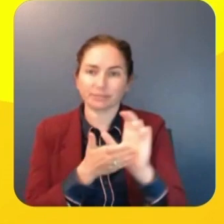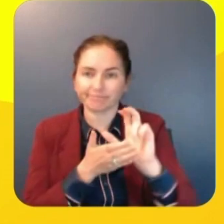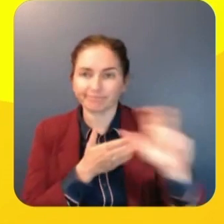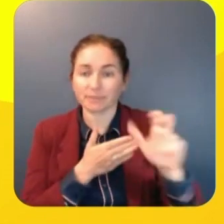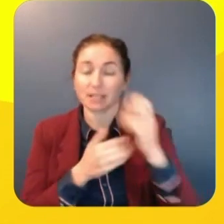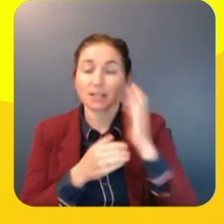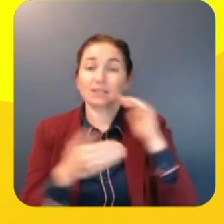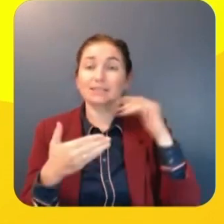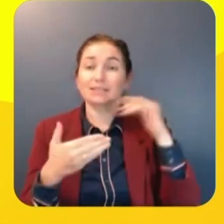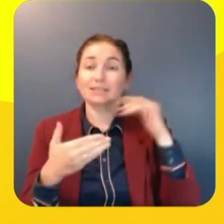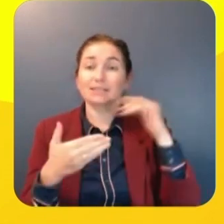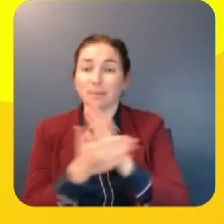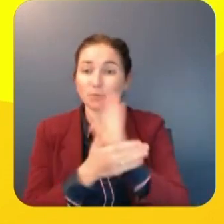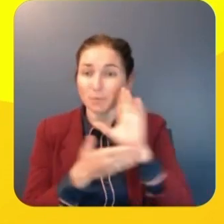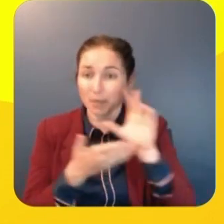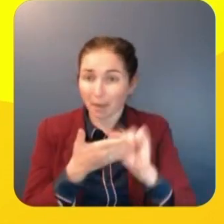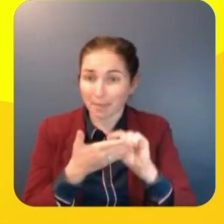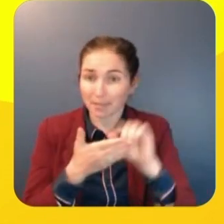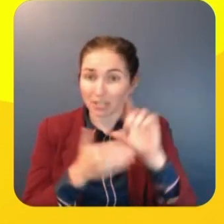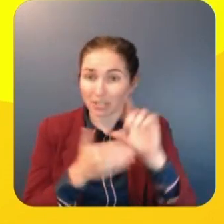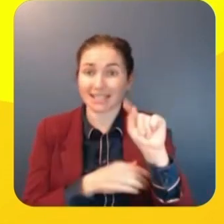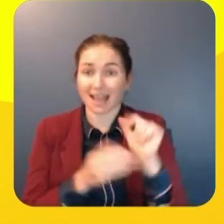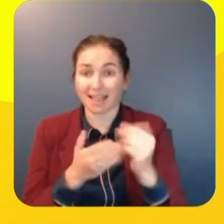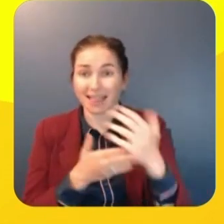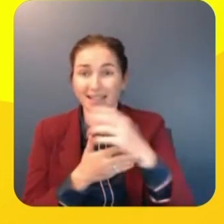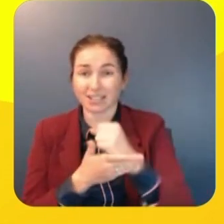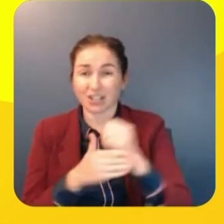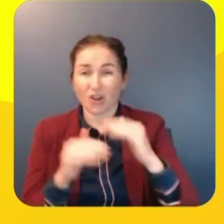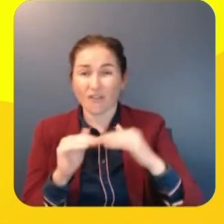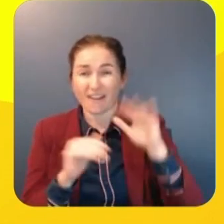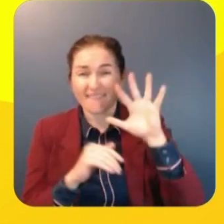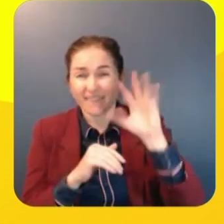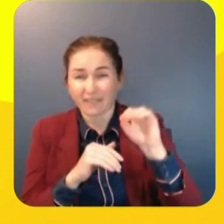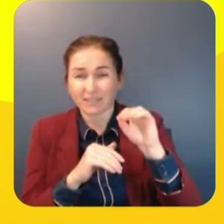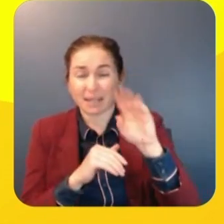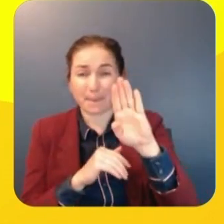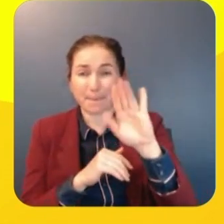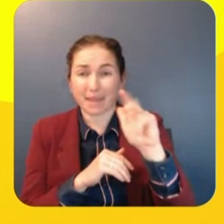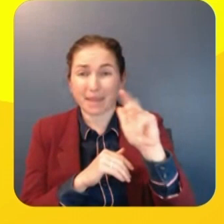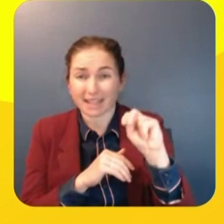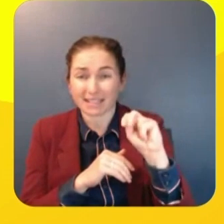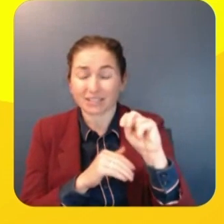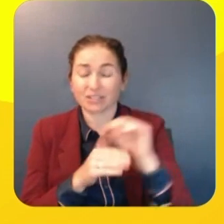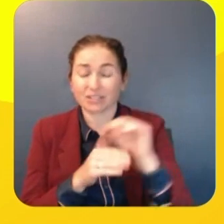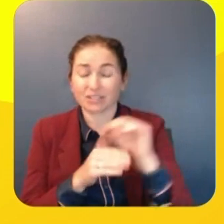data collected over $50 billion was pledged by corporations to ensure